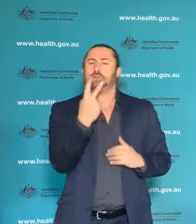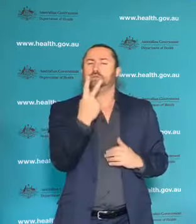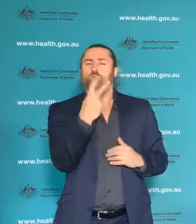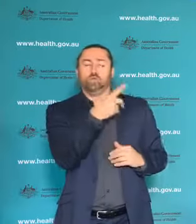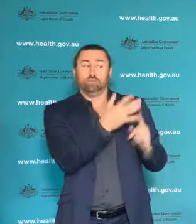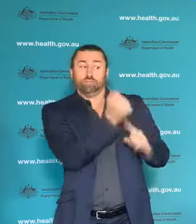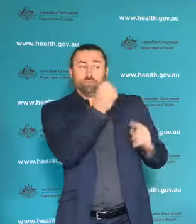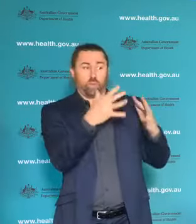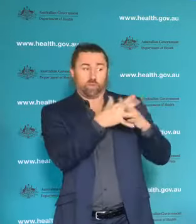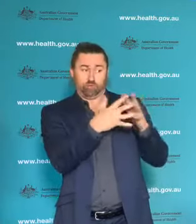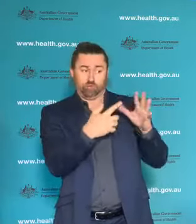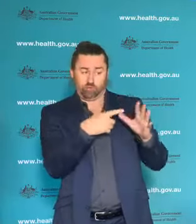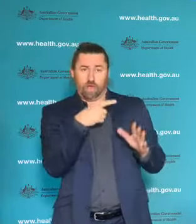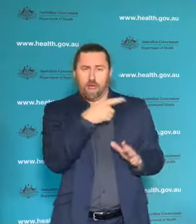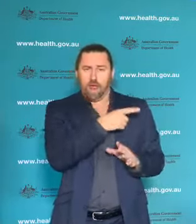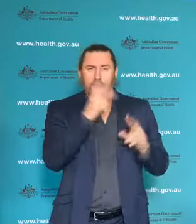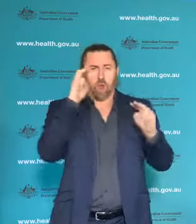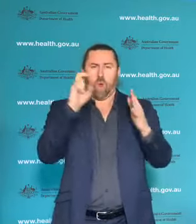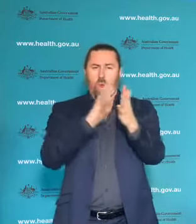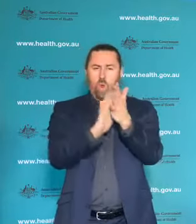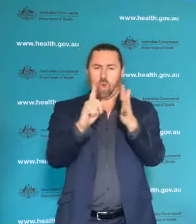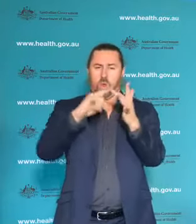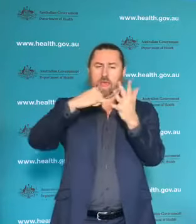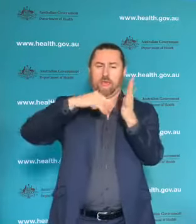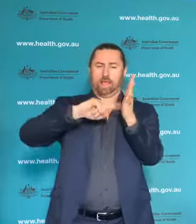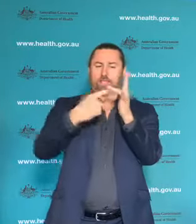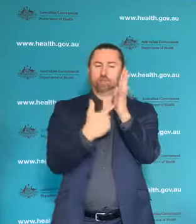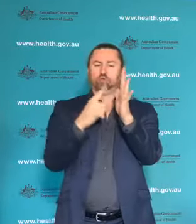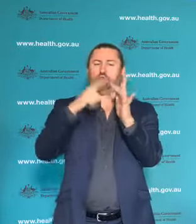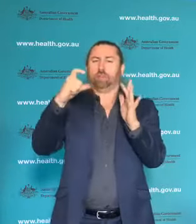Australia. These are what we call historic cases, so these are people who